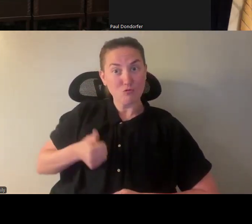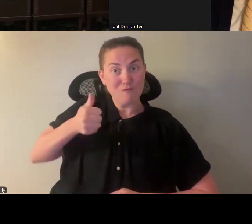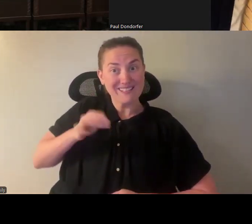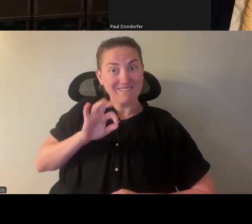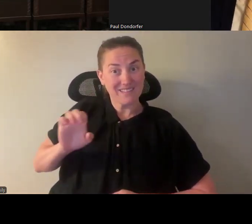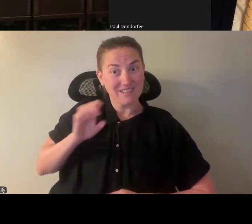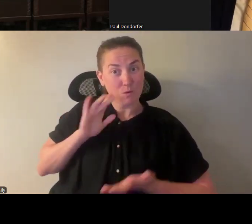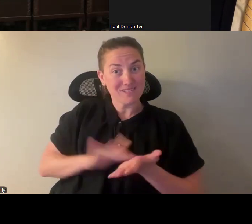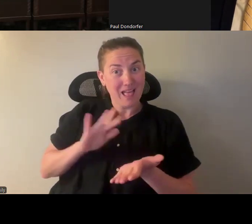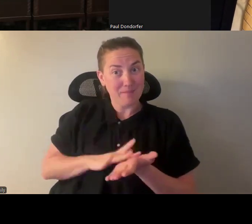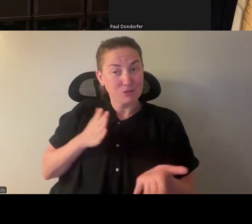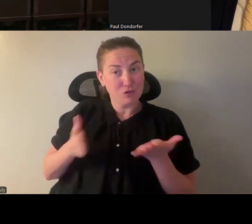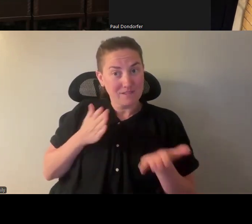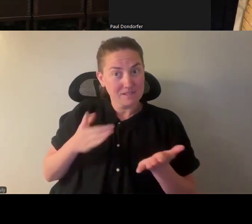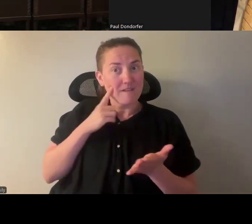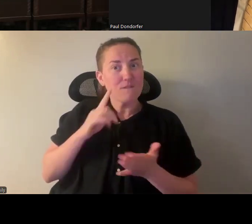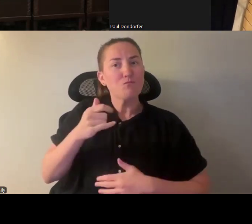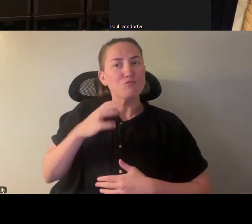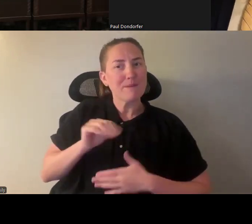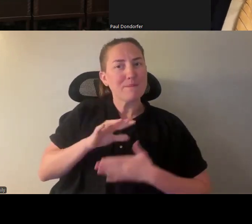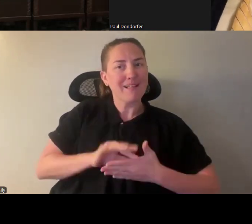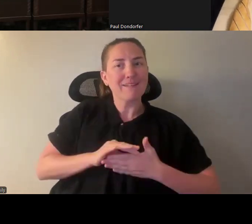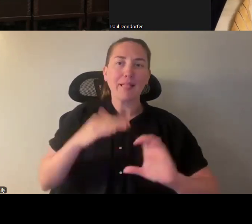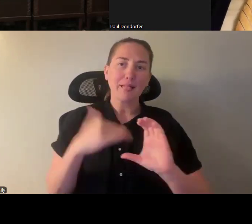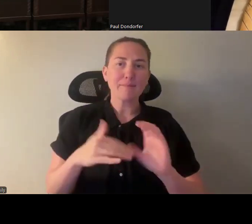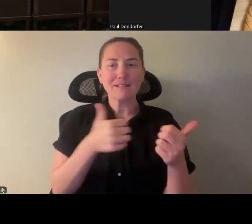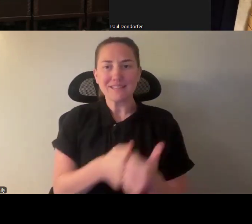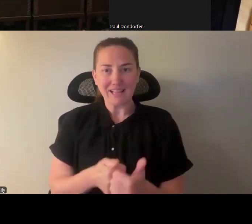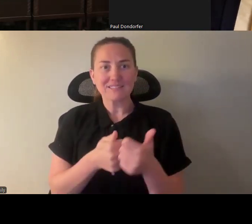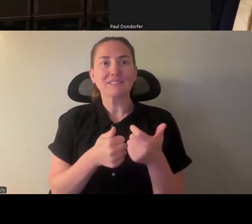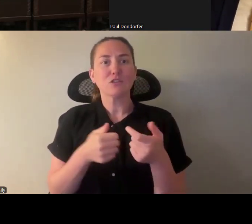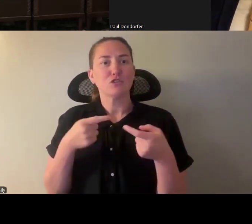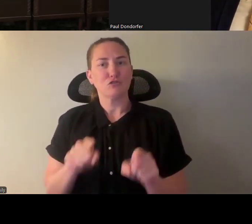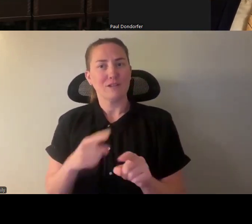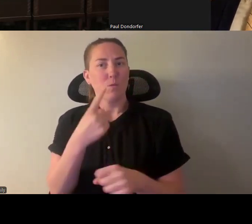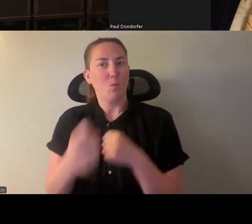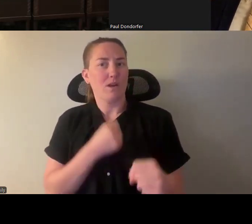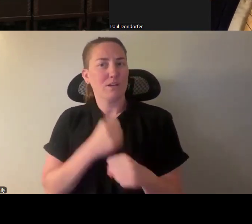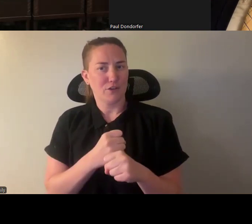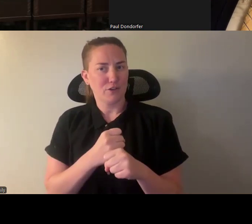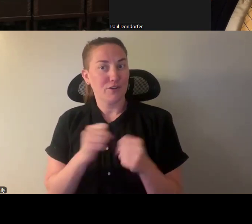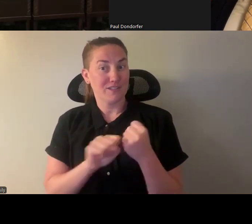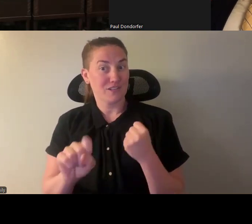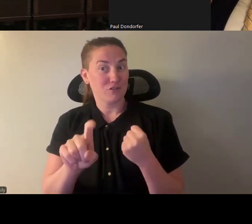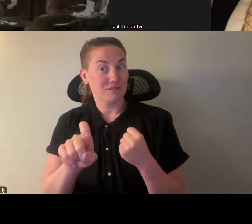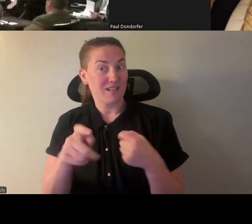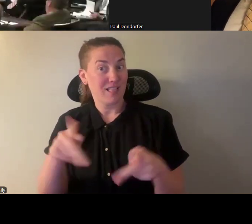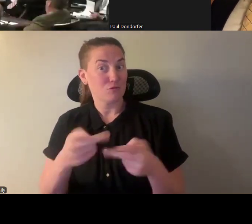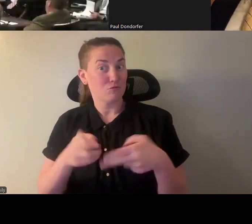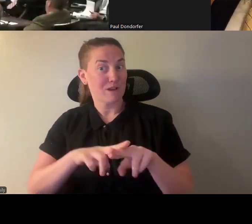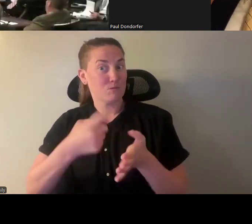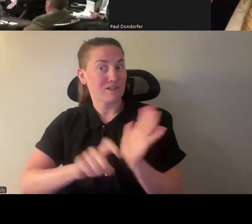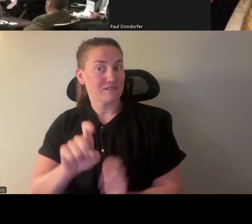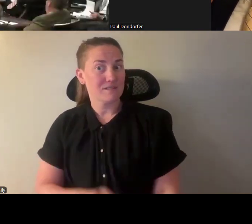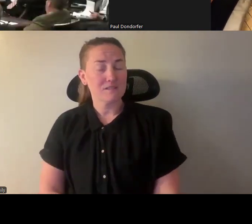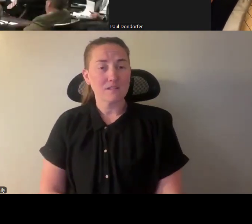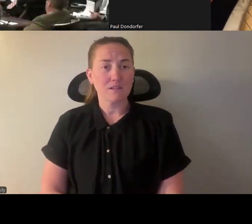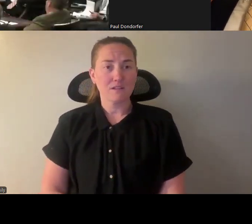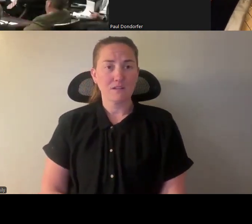the tablet services for the premium content emails and text messages during this one-year extension